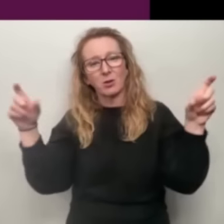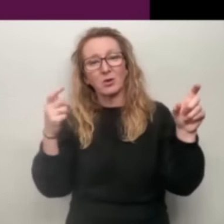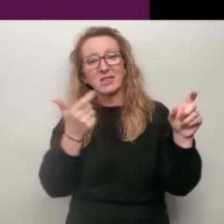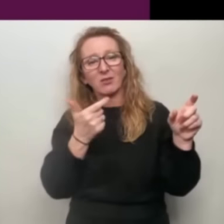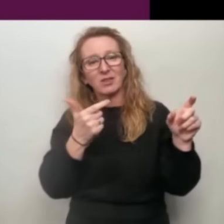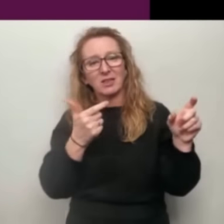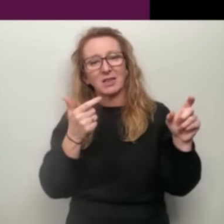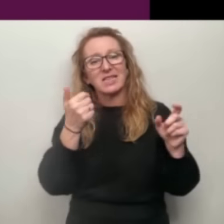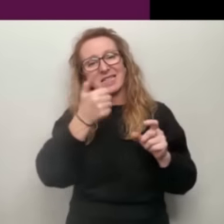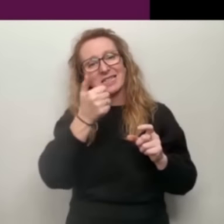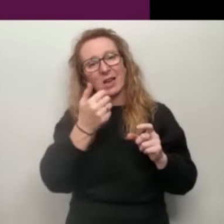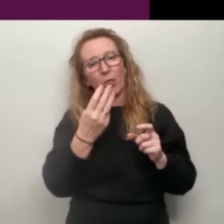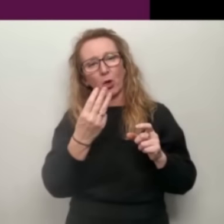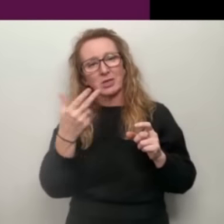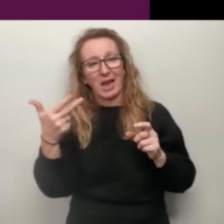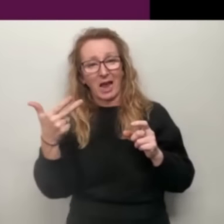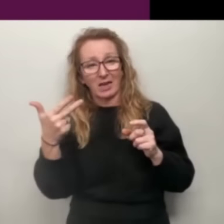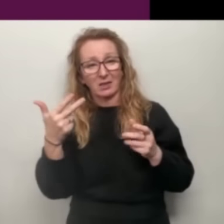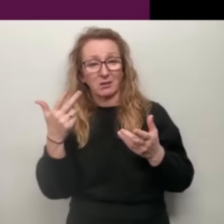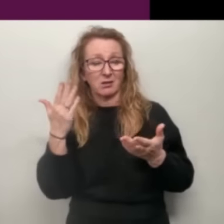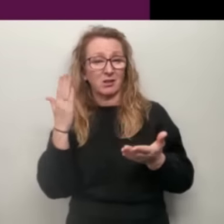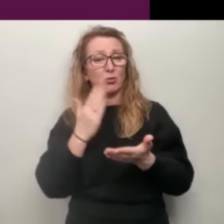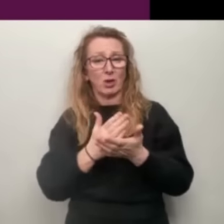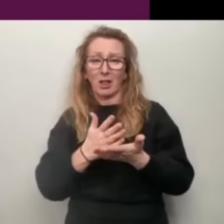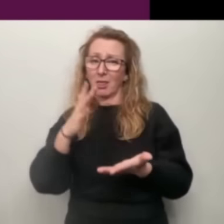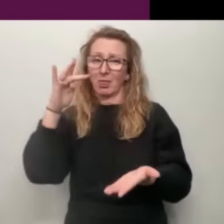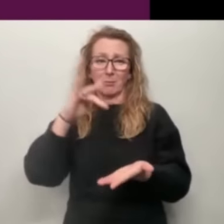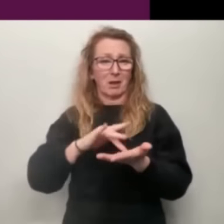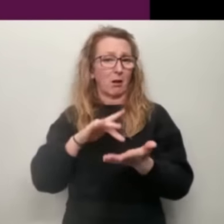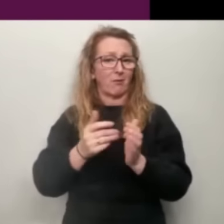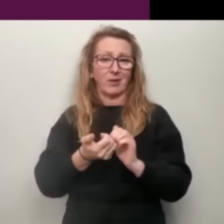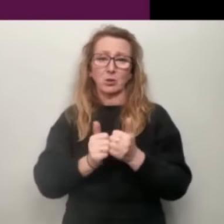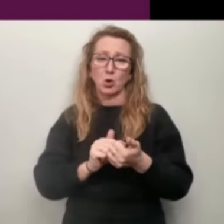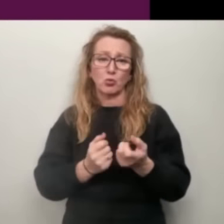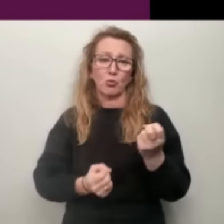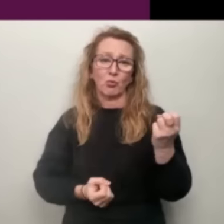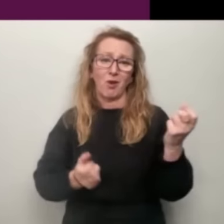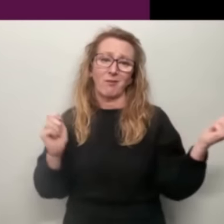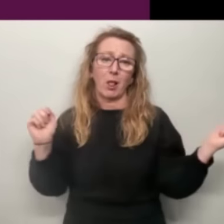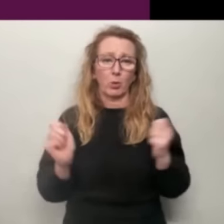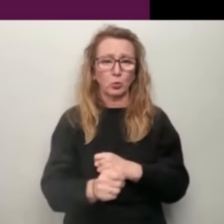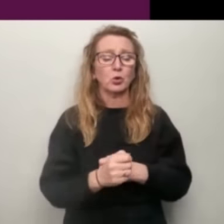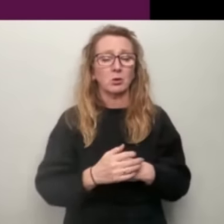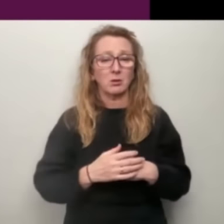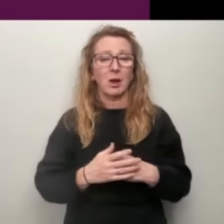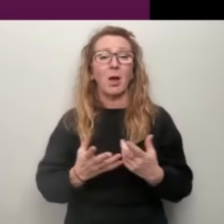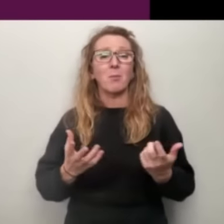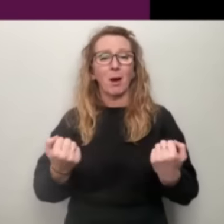which places it firmly at the heart of an industrial revolution powered by charcoal and water.